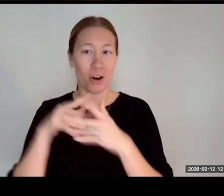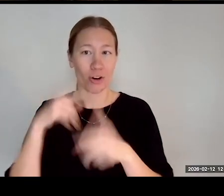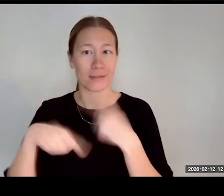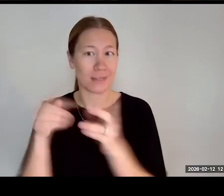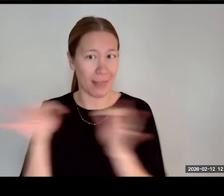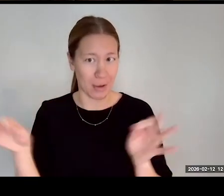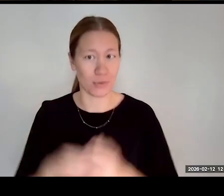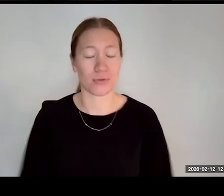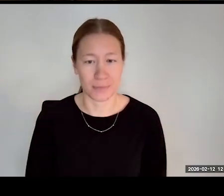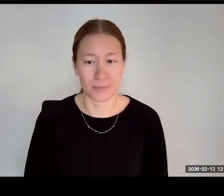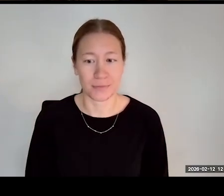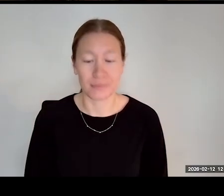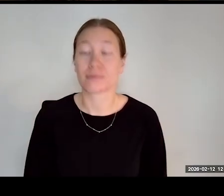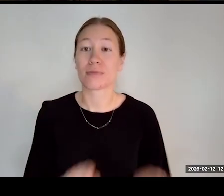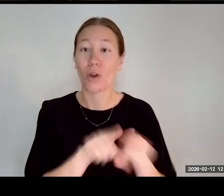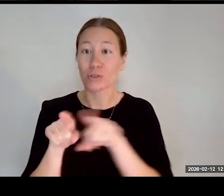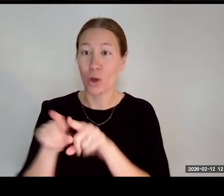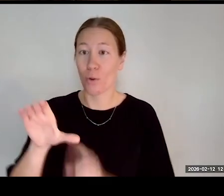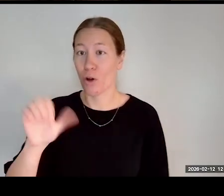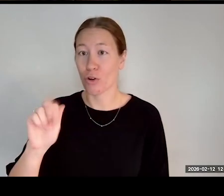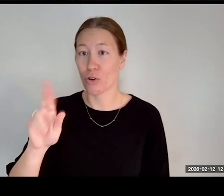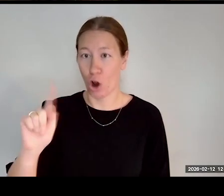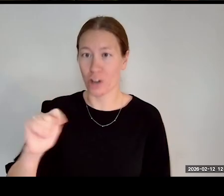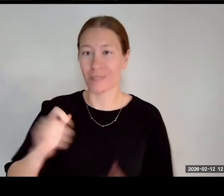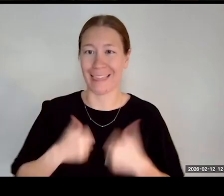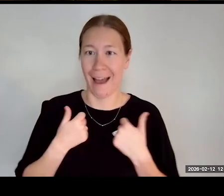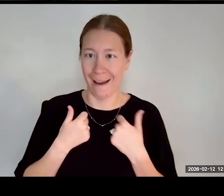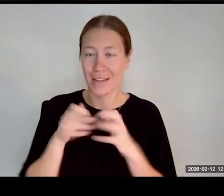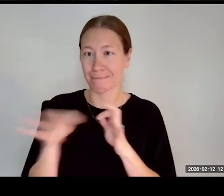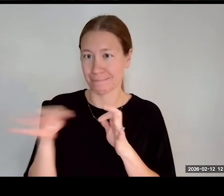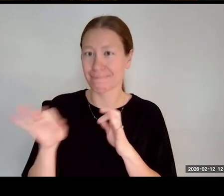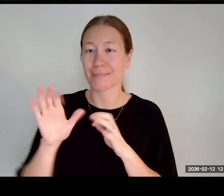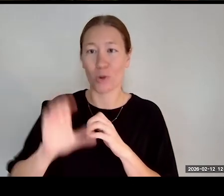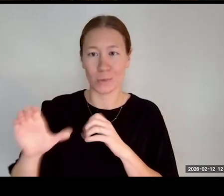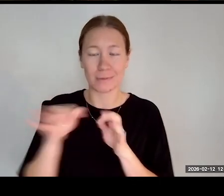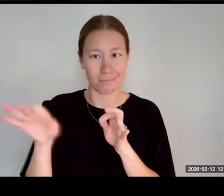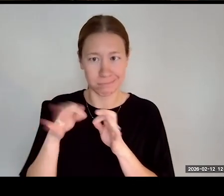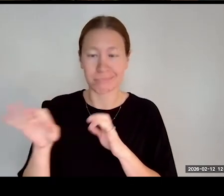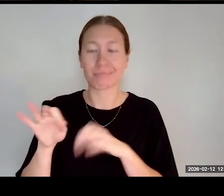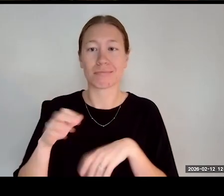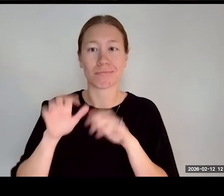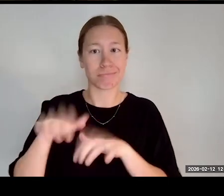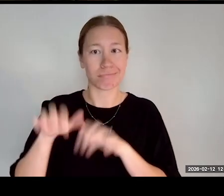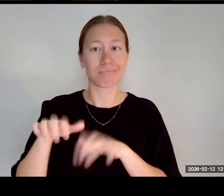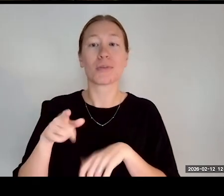We also have CART transcription or live captioning, which can be turned on by selecting show captions